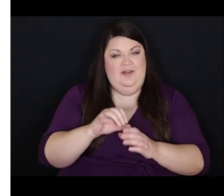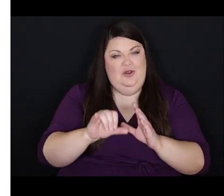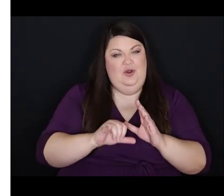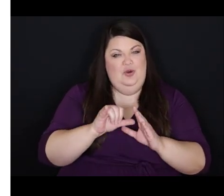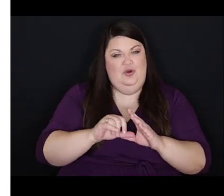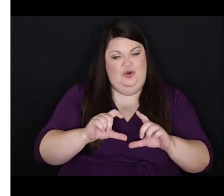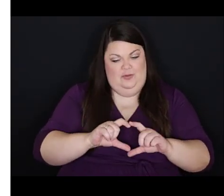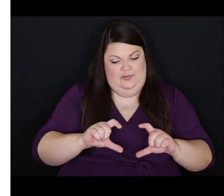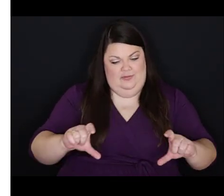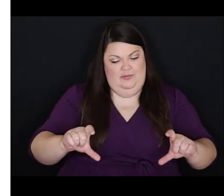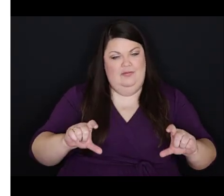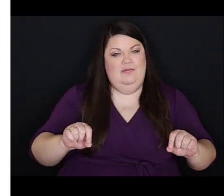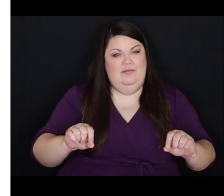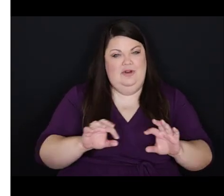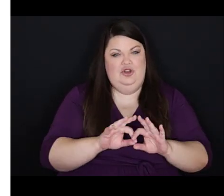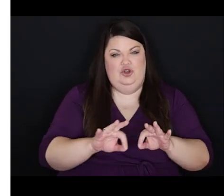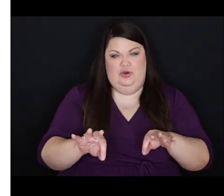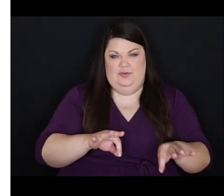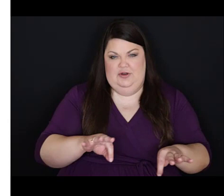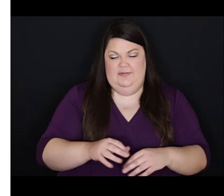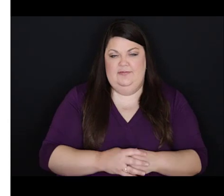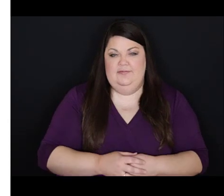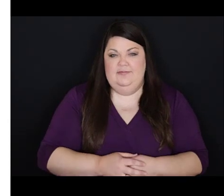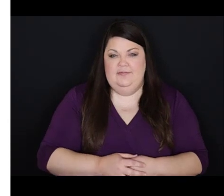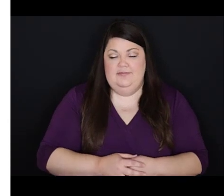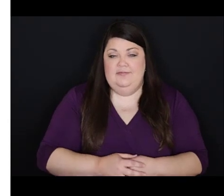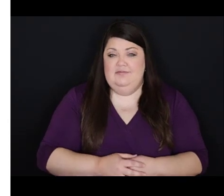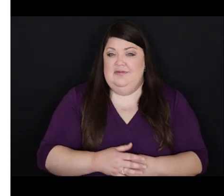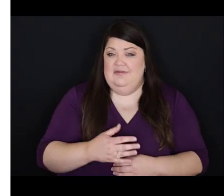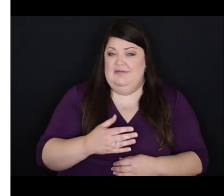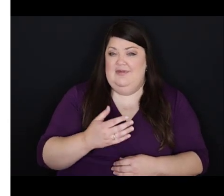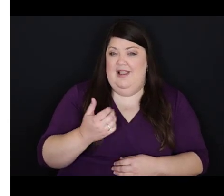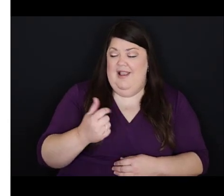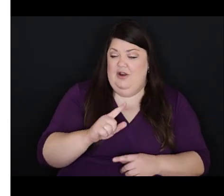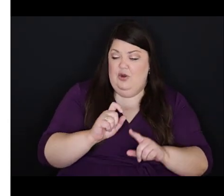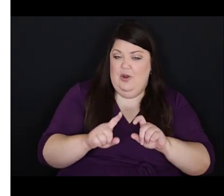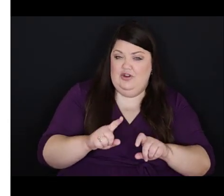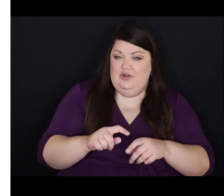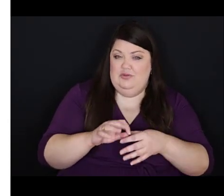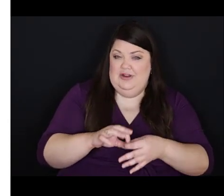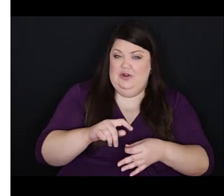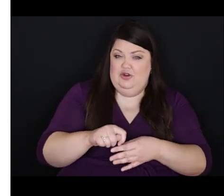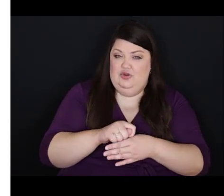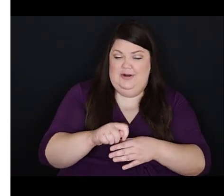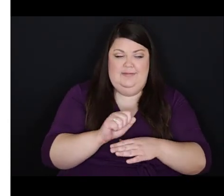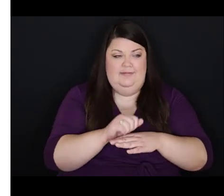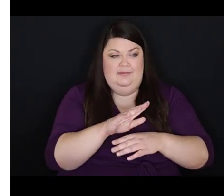below. Please send any questions related to this training to your RSA State Liaison.